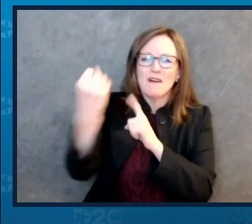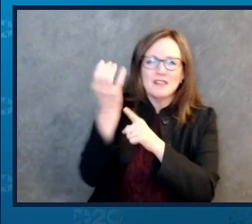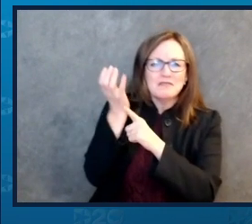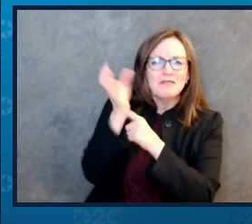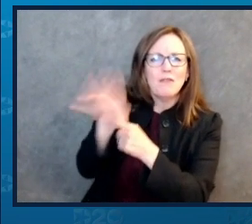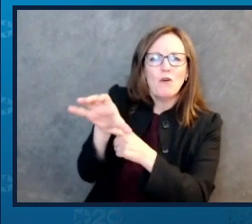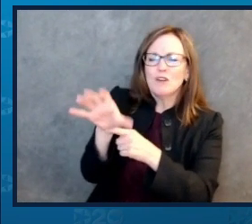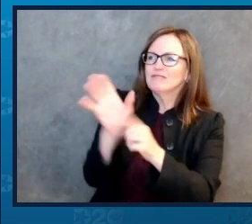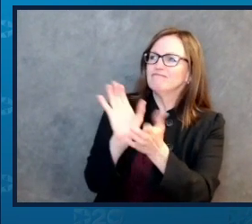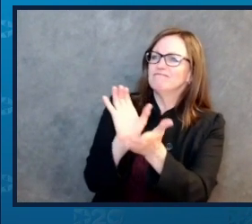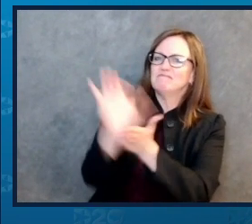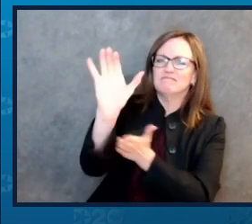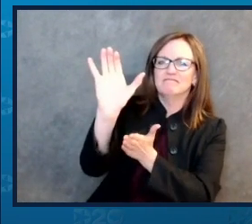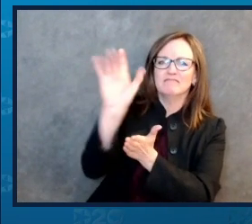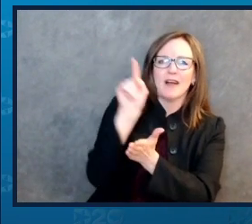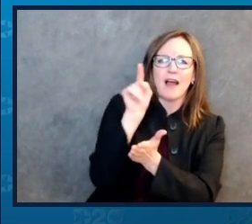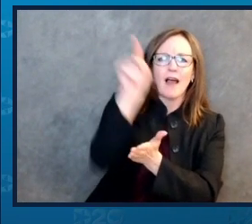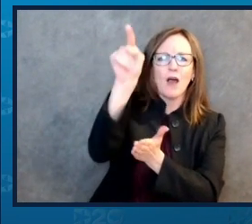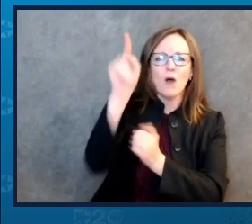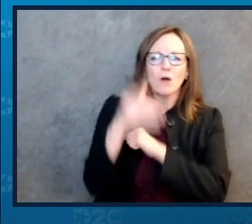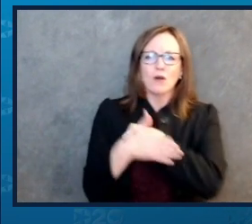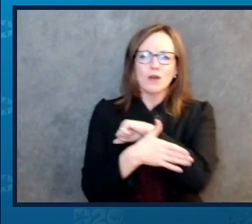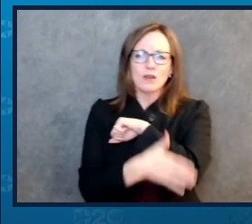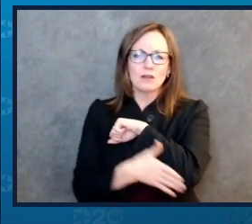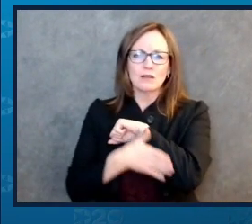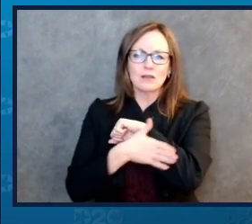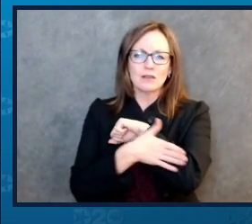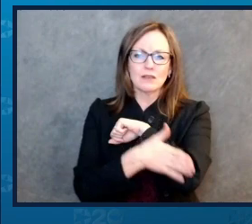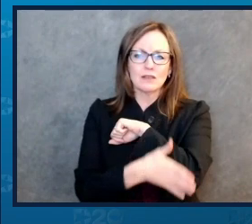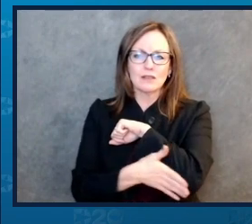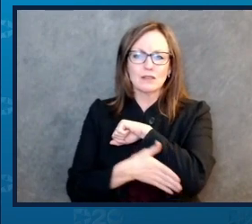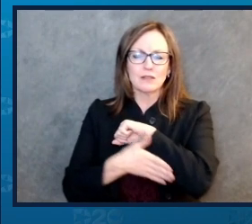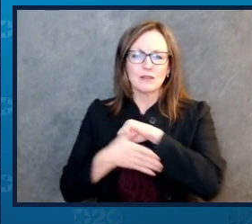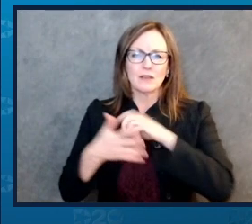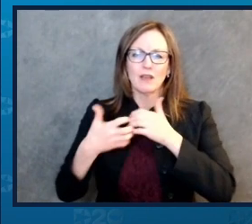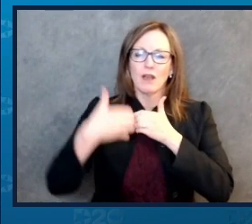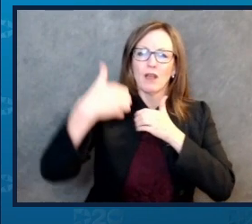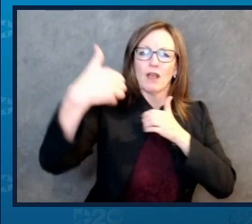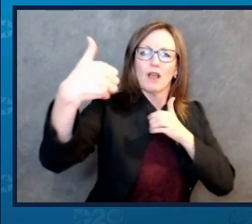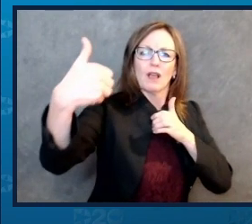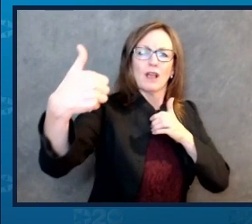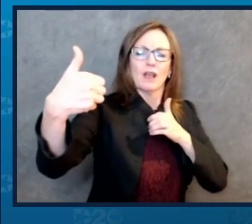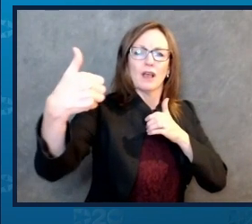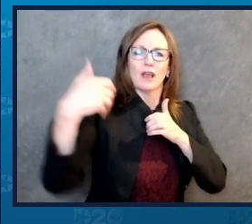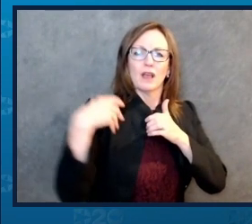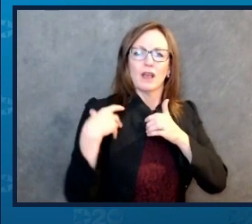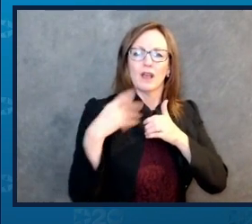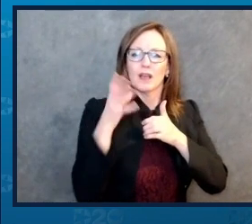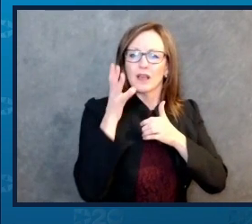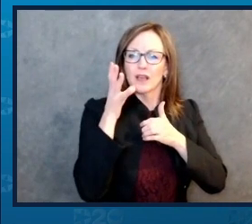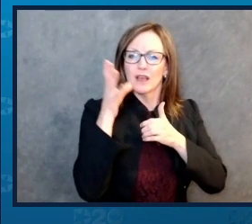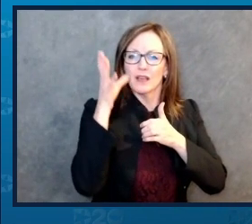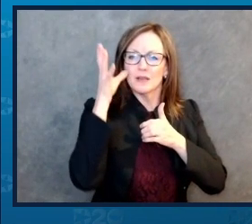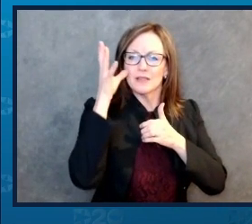AWAY FROM KIDS LIKE ME. WE WILL BEGIN MOVING THEM